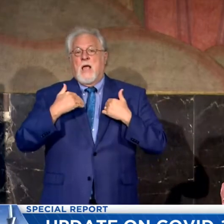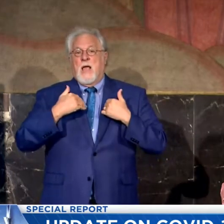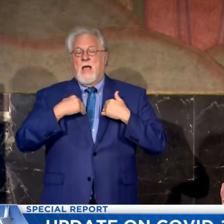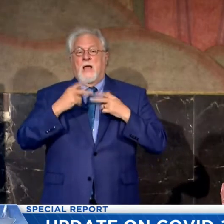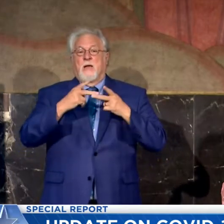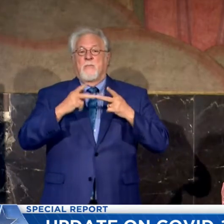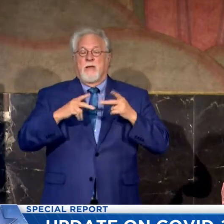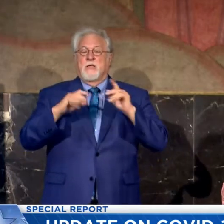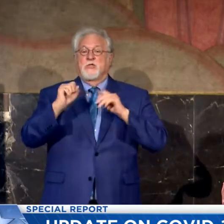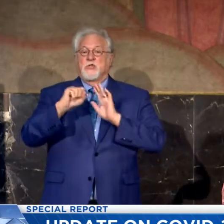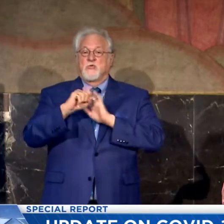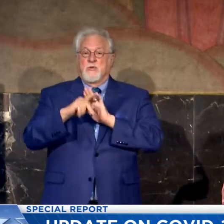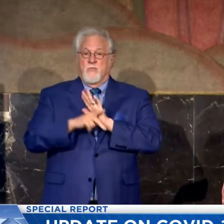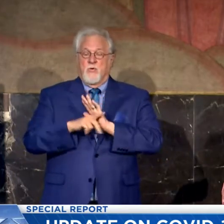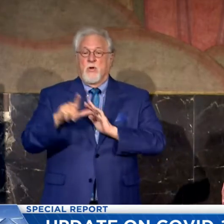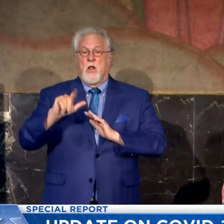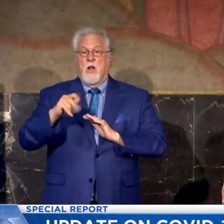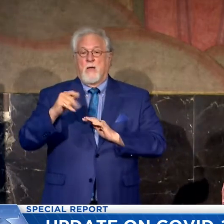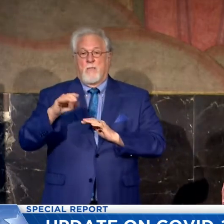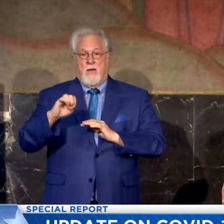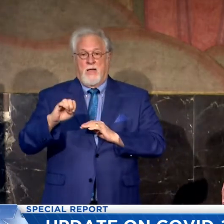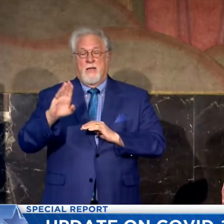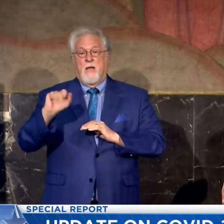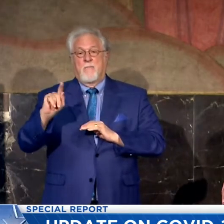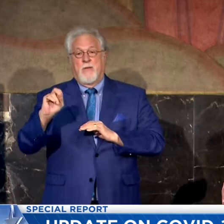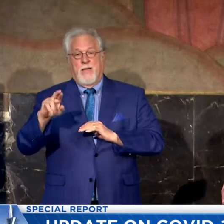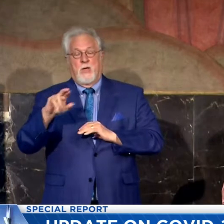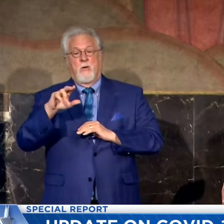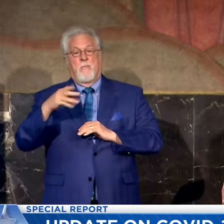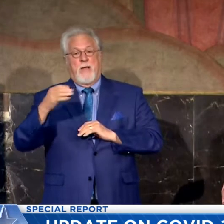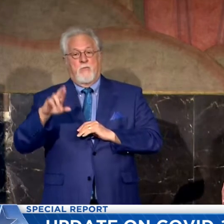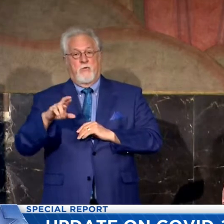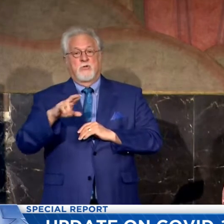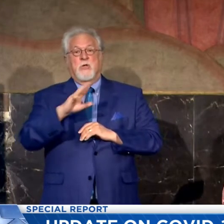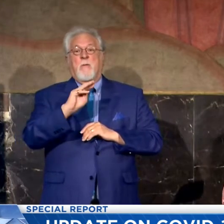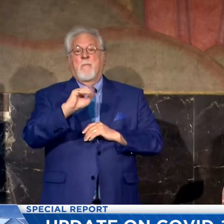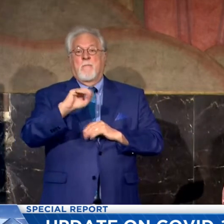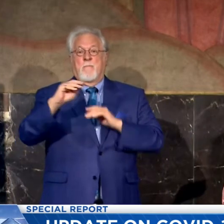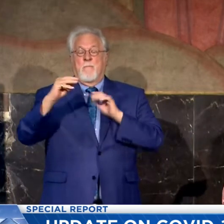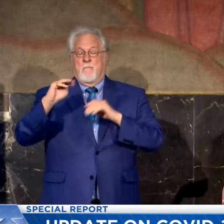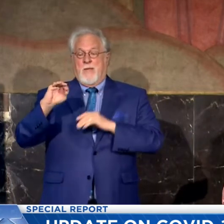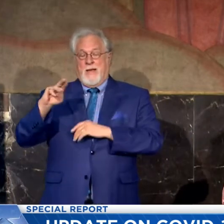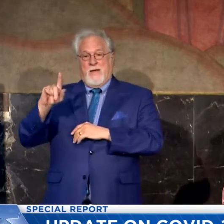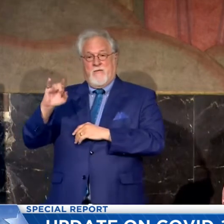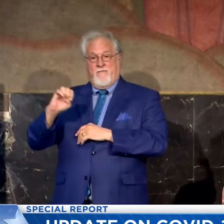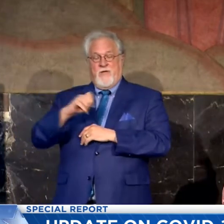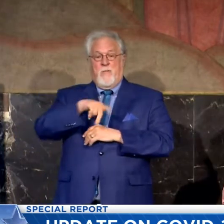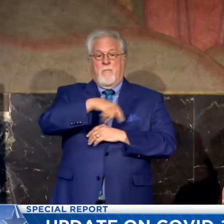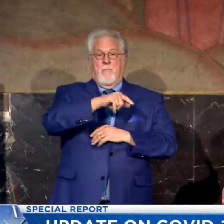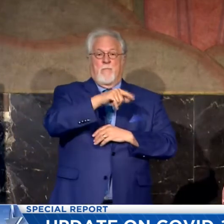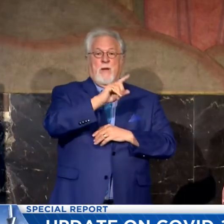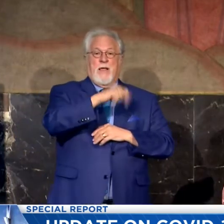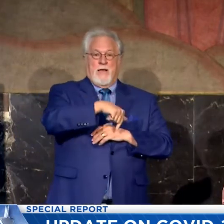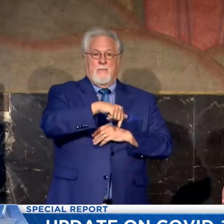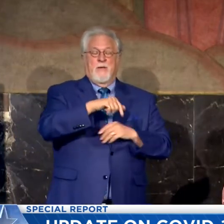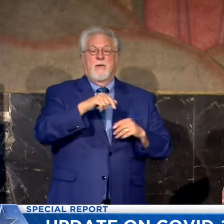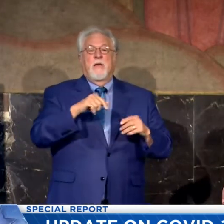WE ALSO HAVE GOOD CORPORATE PARTNERS OUT THERE WITH RESPECT TO TESTING AND I WANT TO SINGLE OUT A COUPLE OF THOSE TODAY FOR UNITS WALMART WHICH HAS SITES AT THREE POINT SHREVEPORT AND